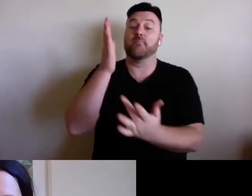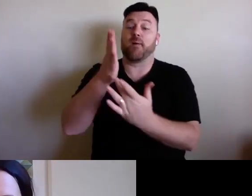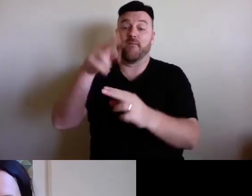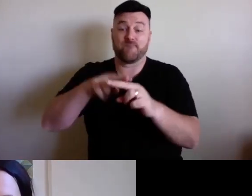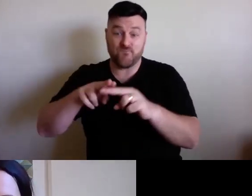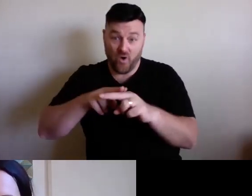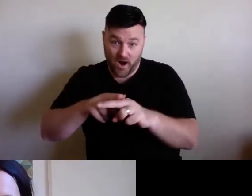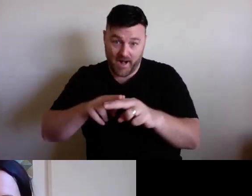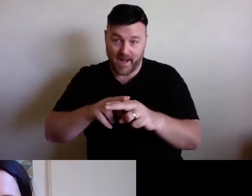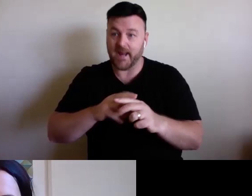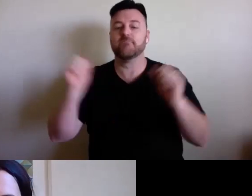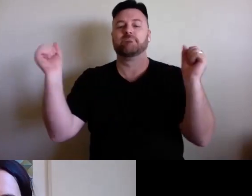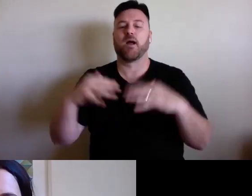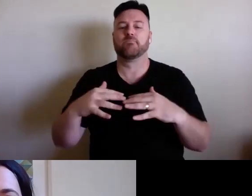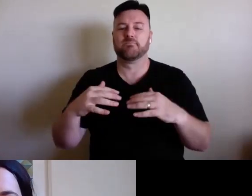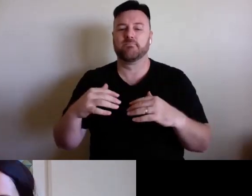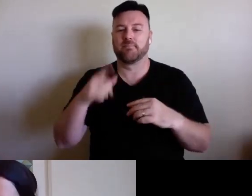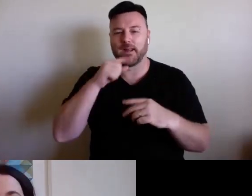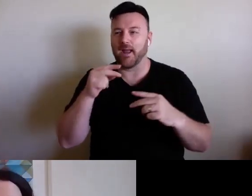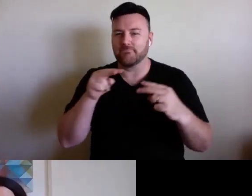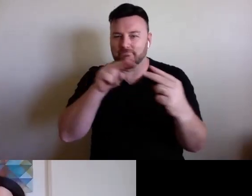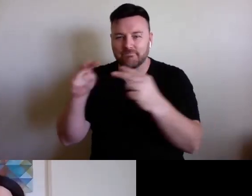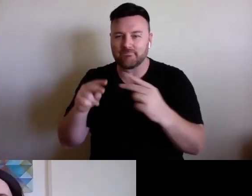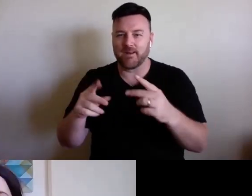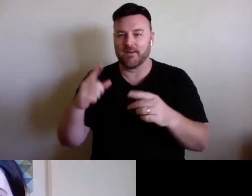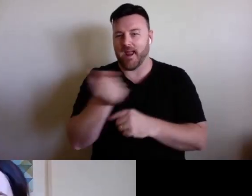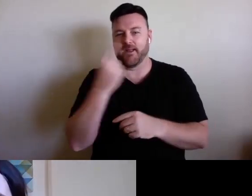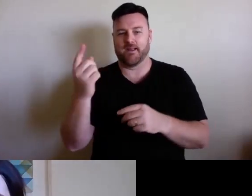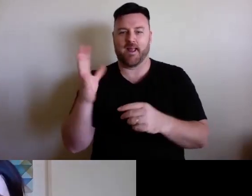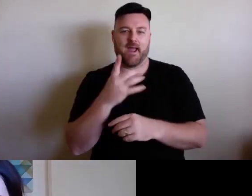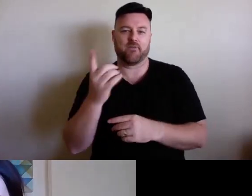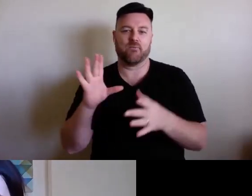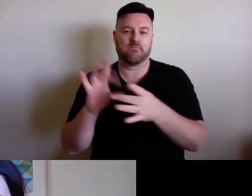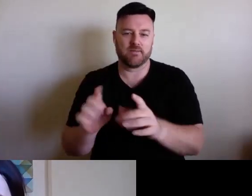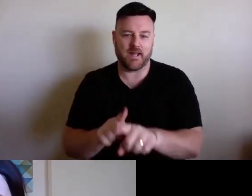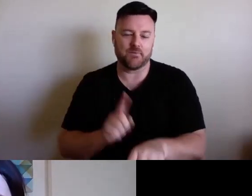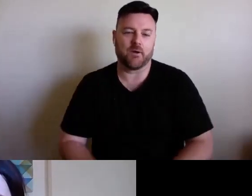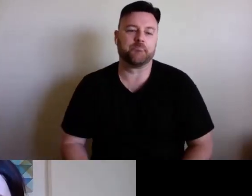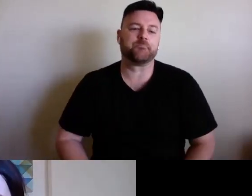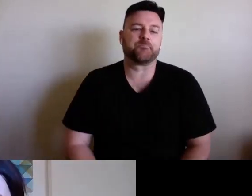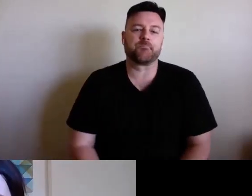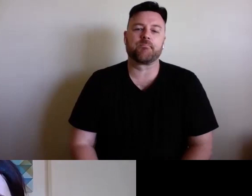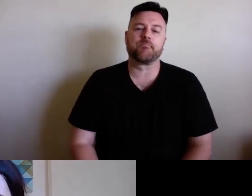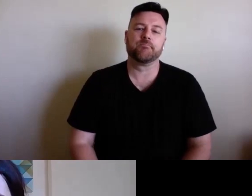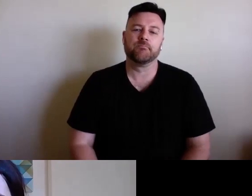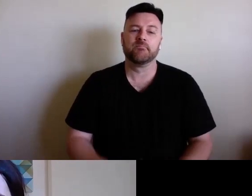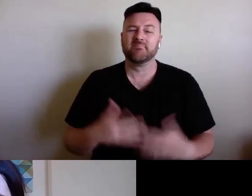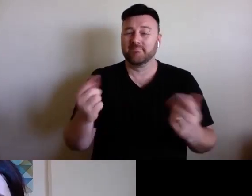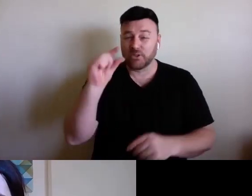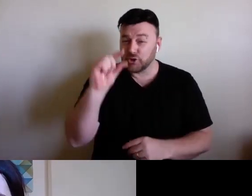ways to monetise - £10, but 1,000 people signed up to the first one. It's because they're people that follow Secret Cinema, so they'll